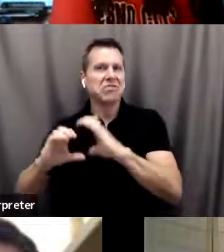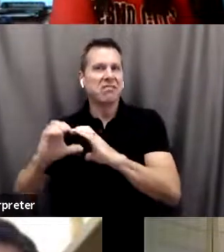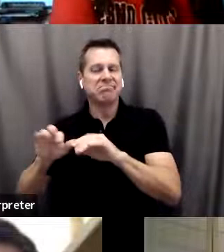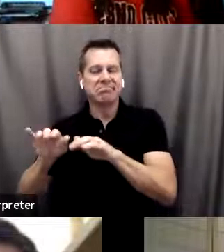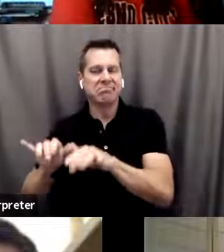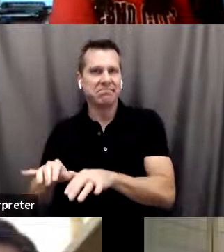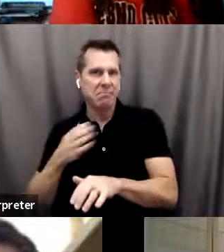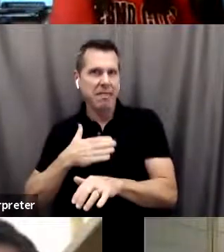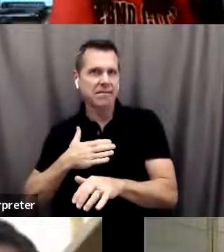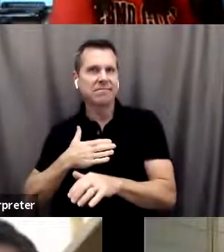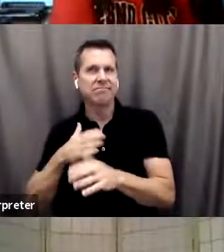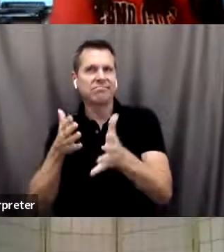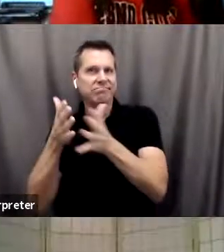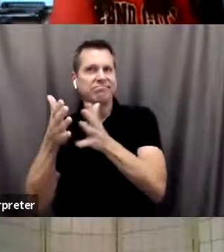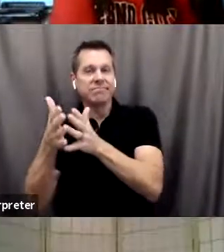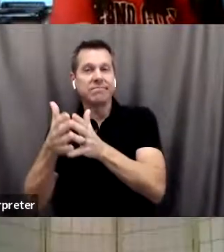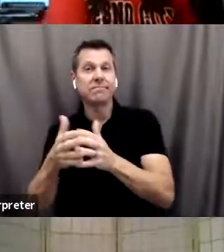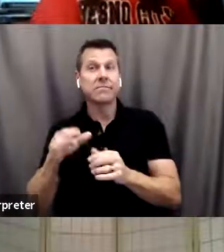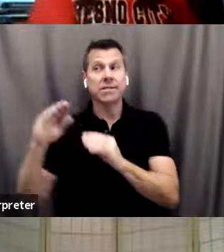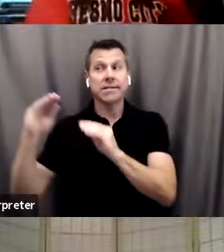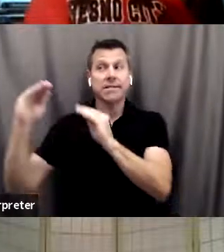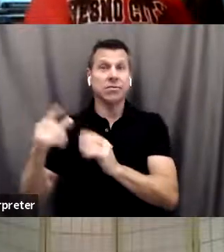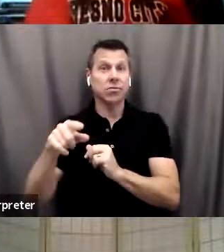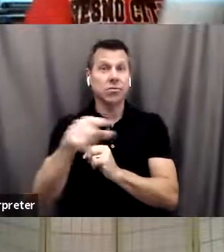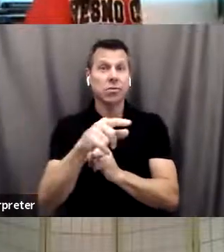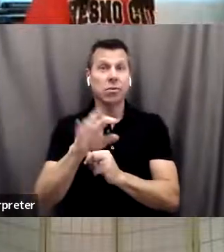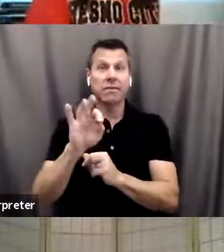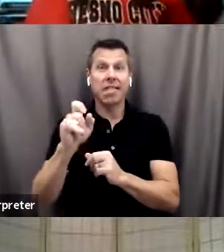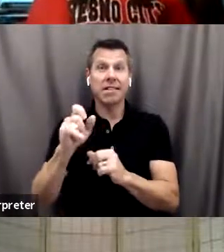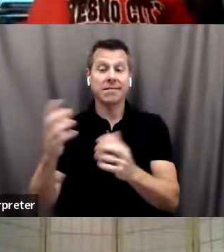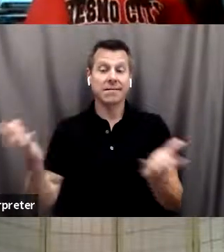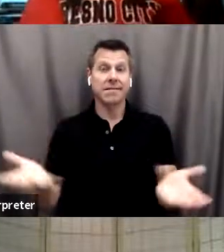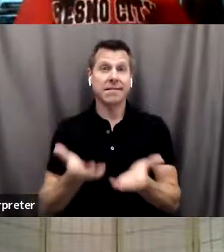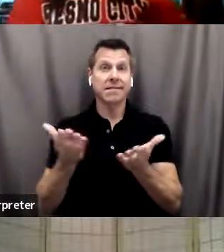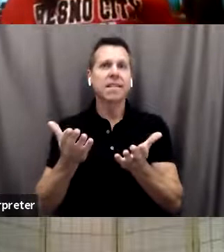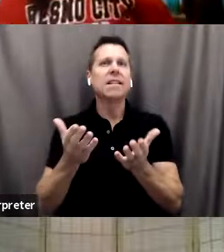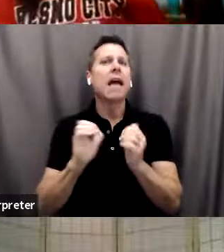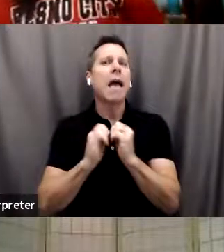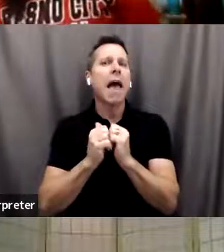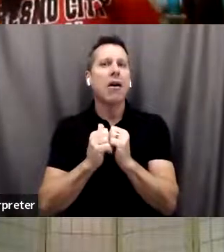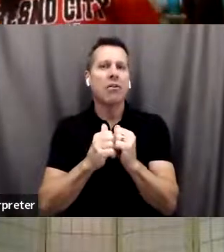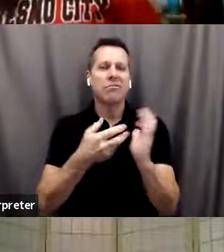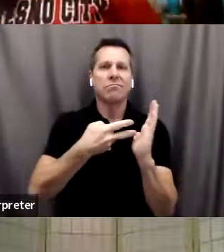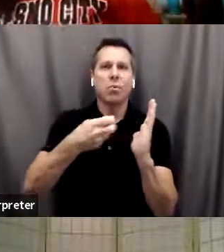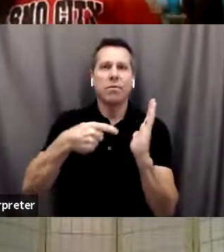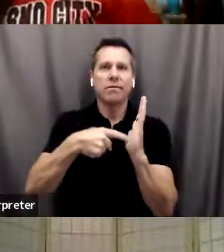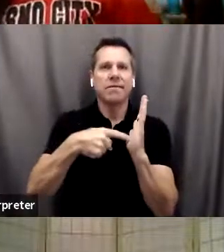for faculty, your flex attendance will be tracked via the participant report that we'll pull later on. So there's no need to put your